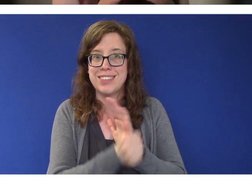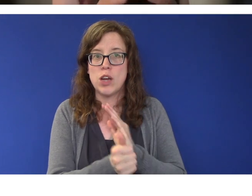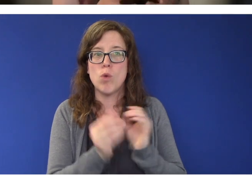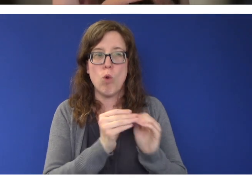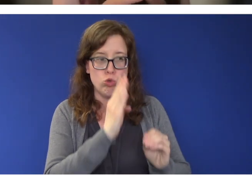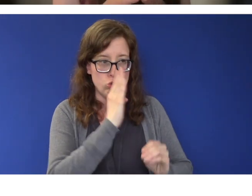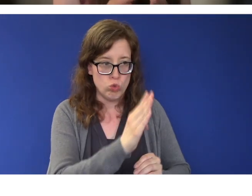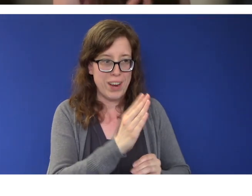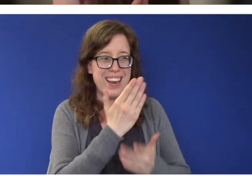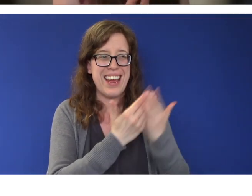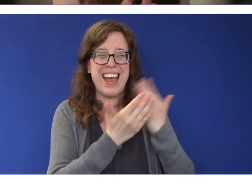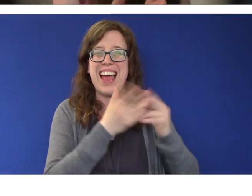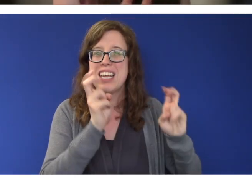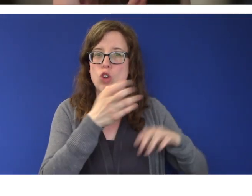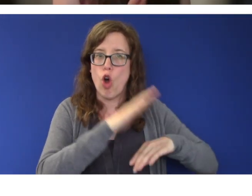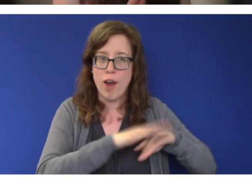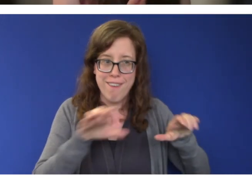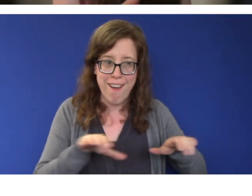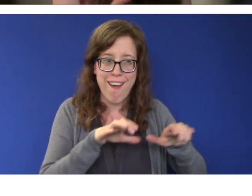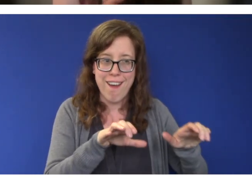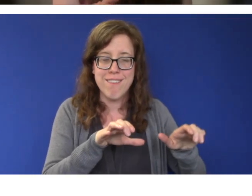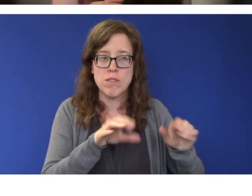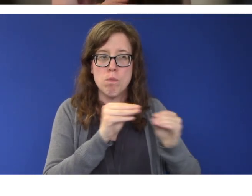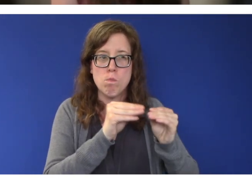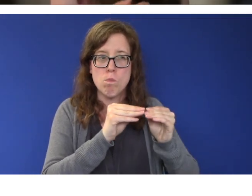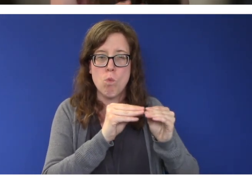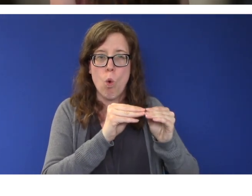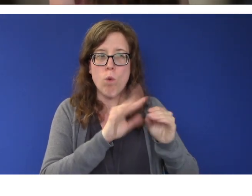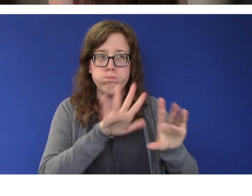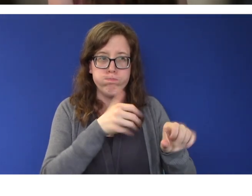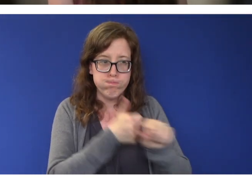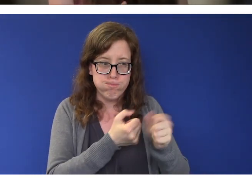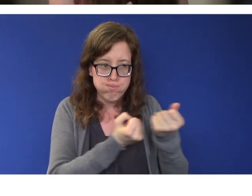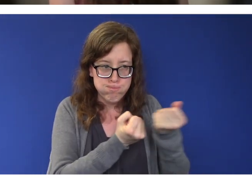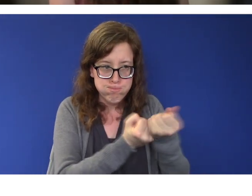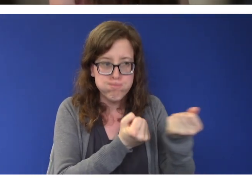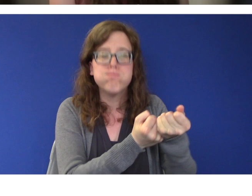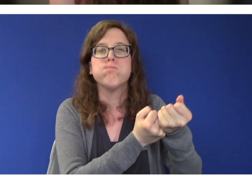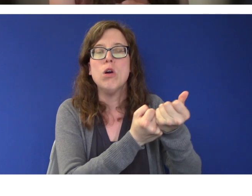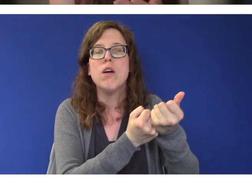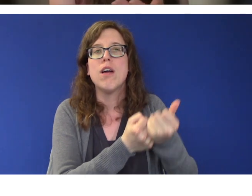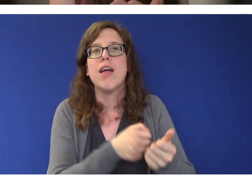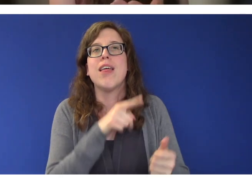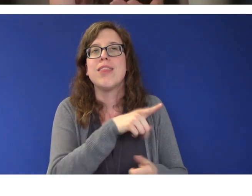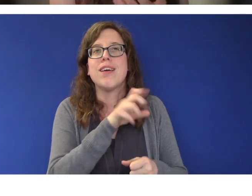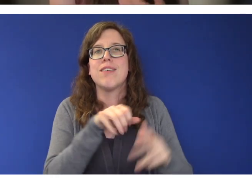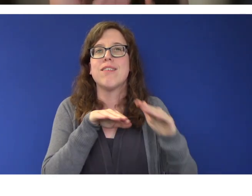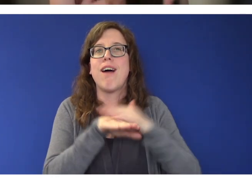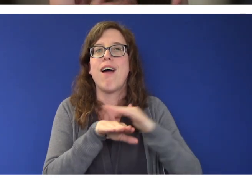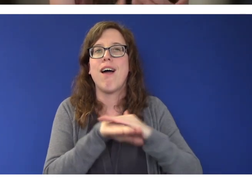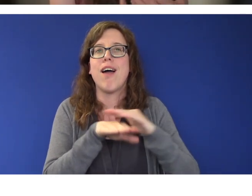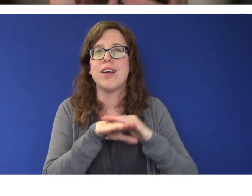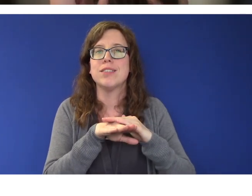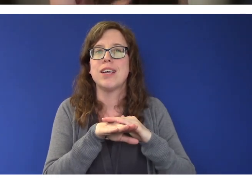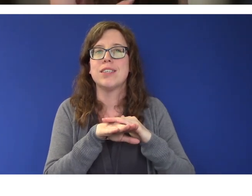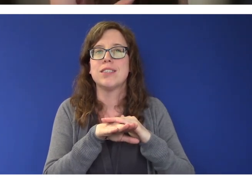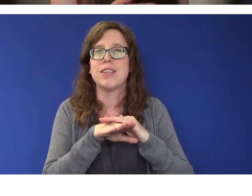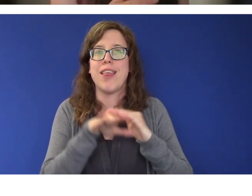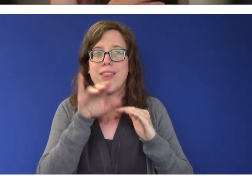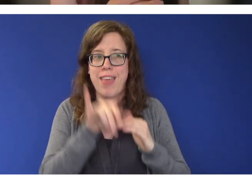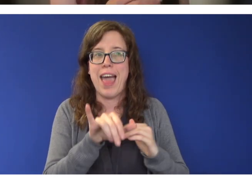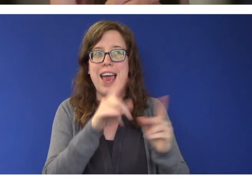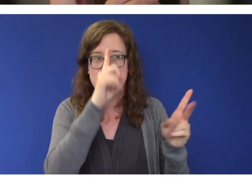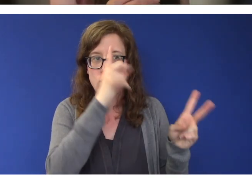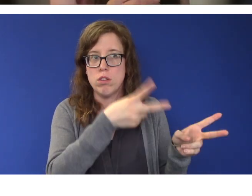hands-on, purposeful manner, the more they're going to be able to access those and use those. And